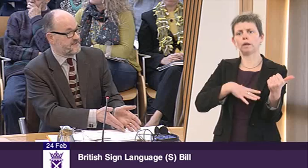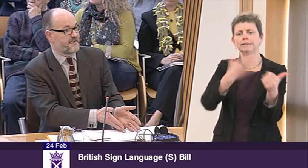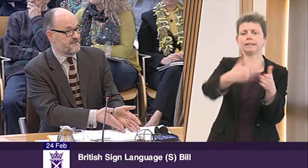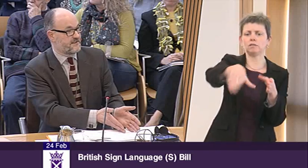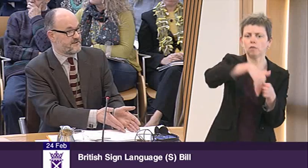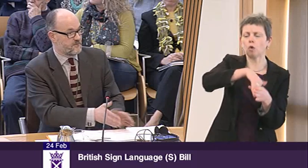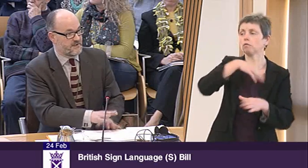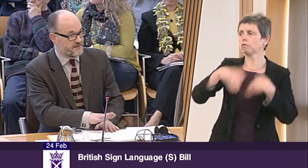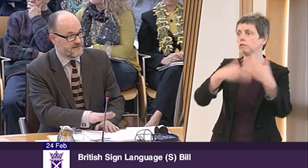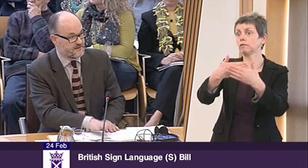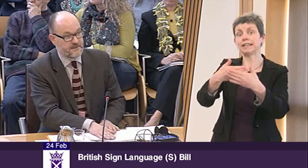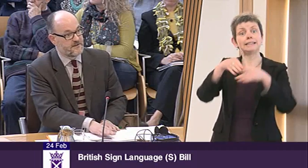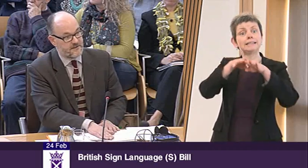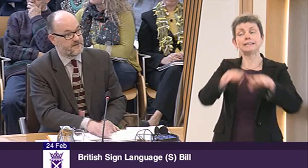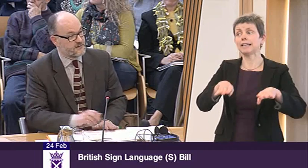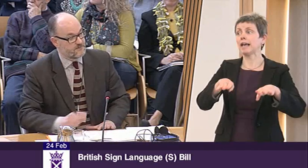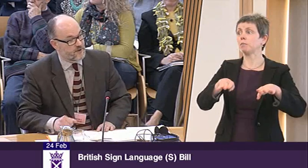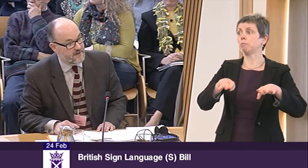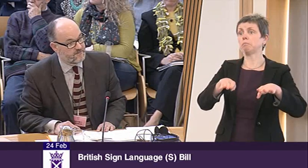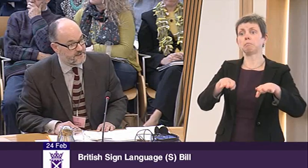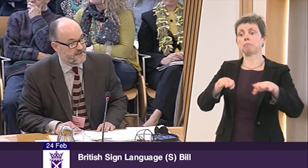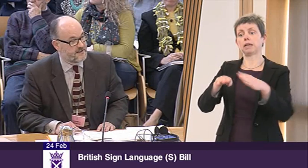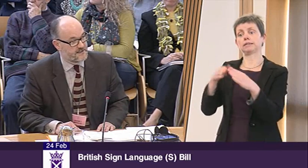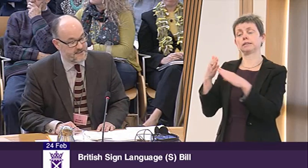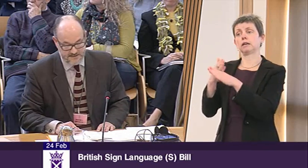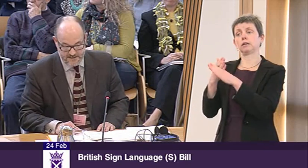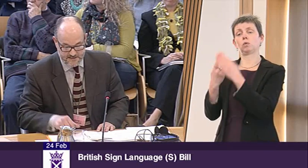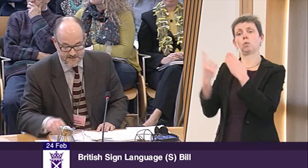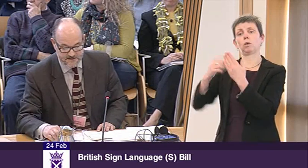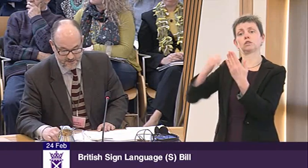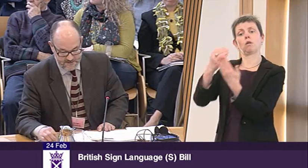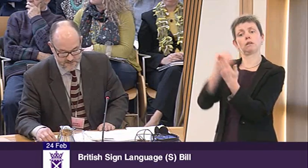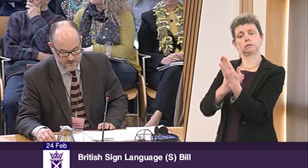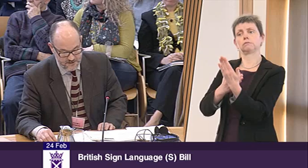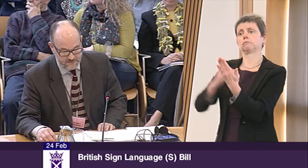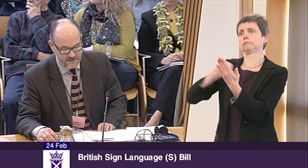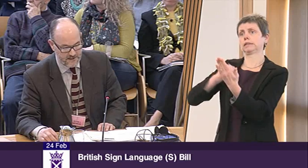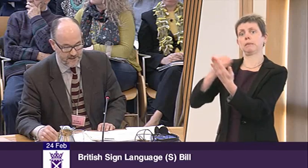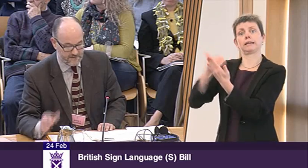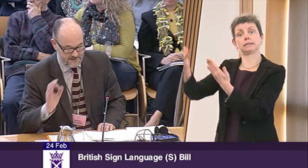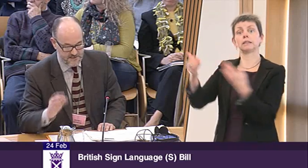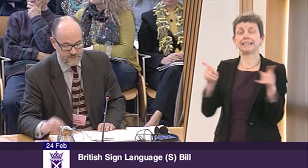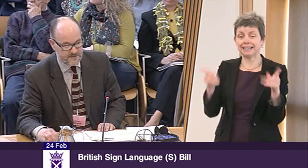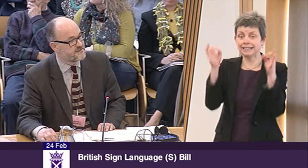in exactly the way that the programme anticipates is precisely what the community is talking